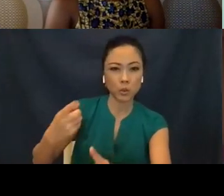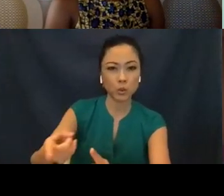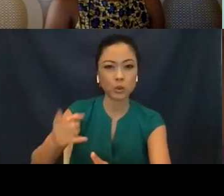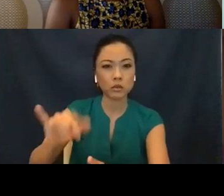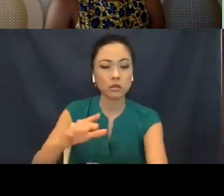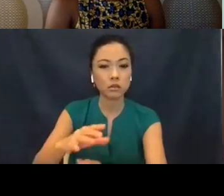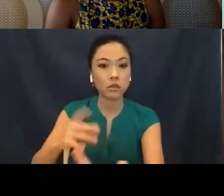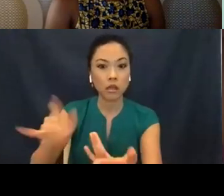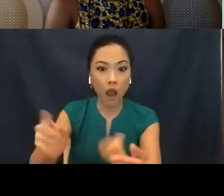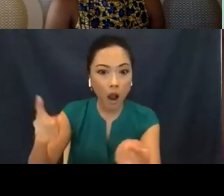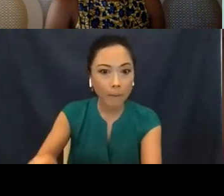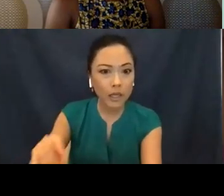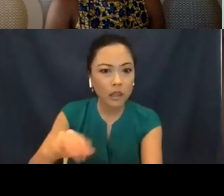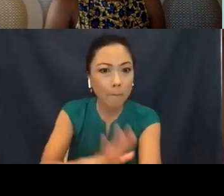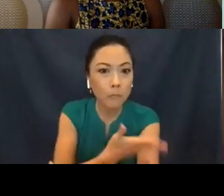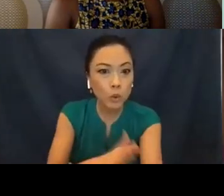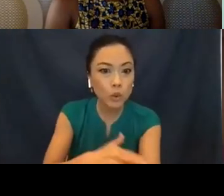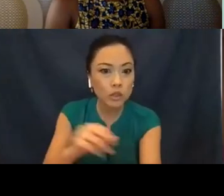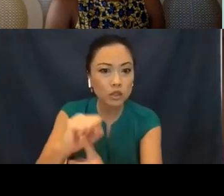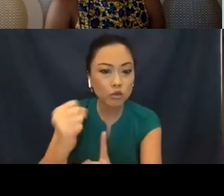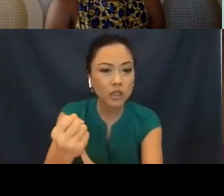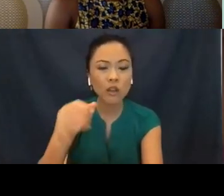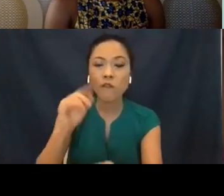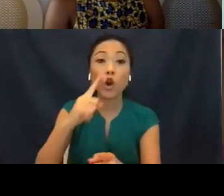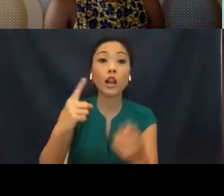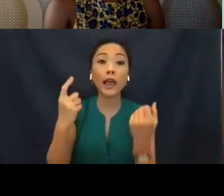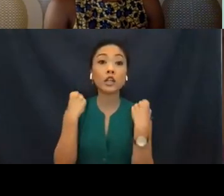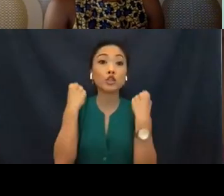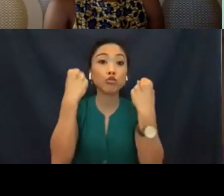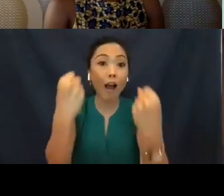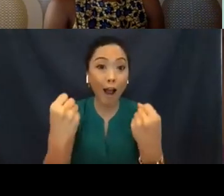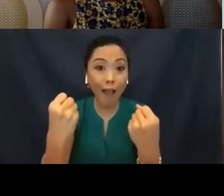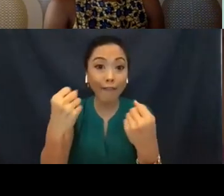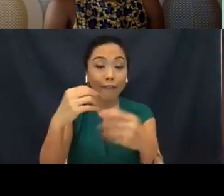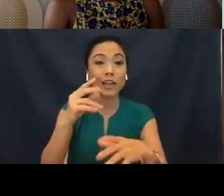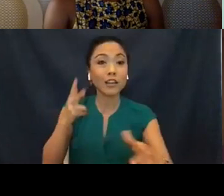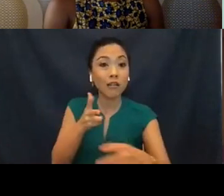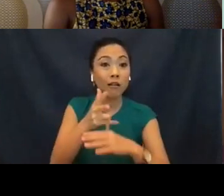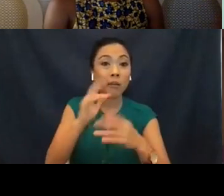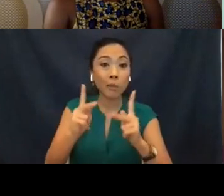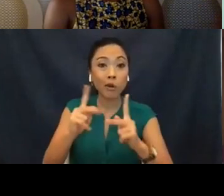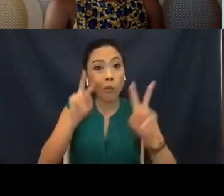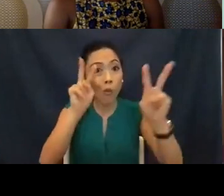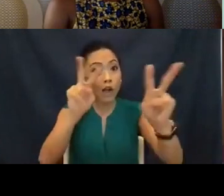would have a drive-in engagement. I have a drive-in engagement for one of my contemporary